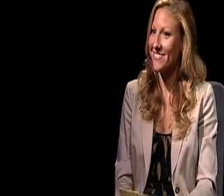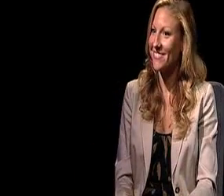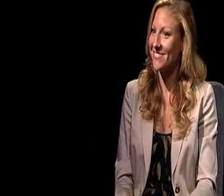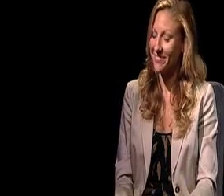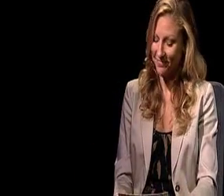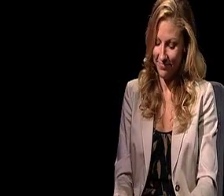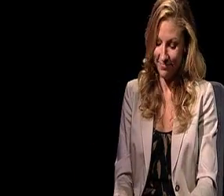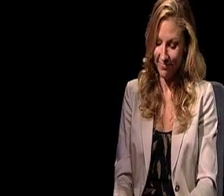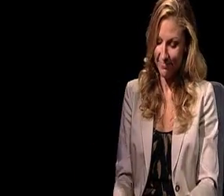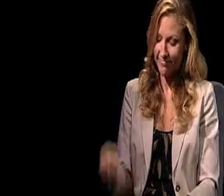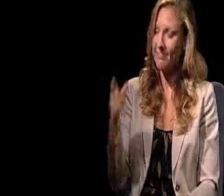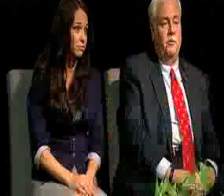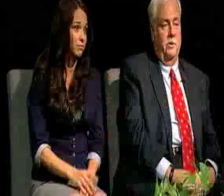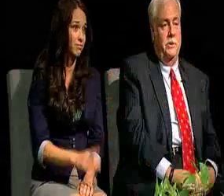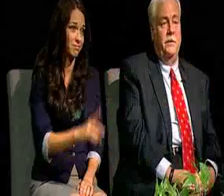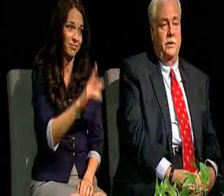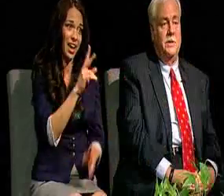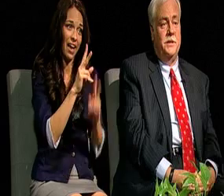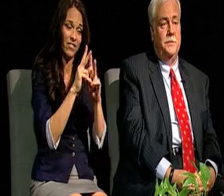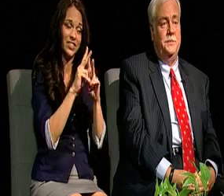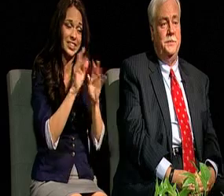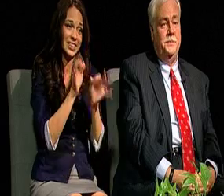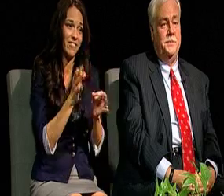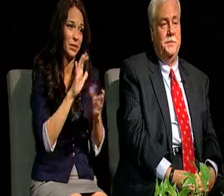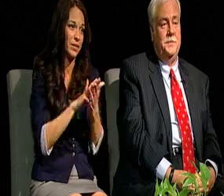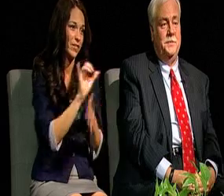Do you believe in that as well? Oh Tamara, very definitely so!